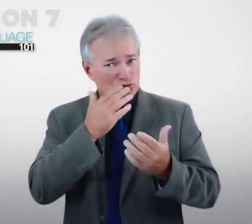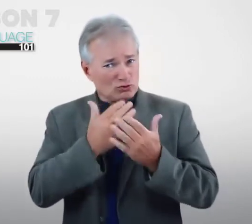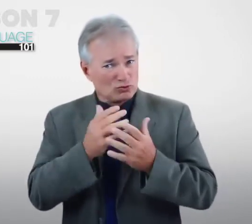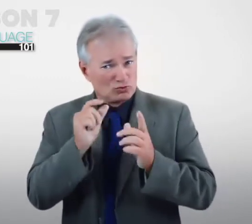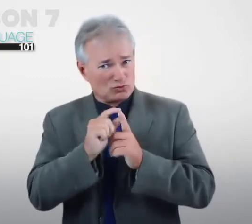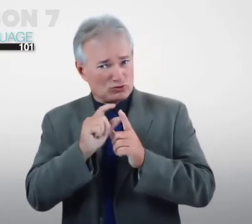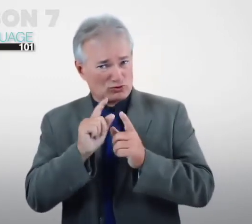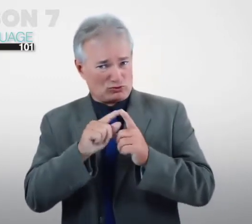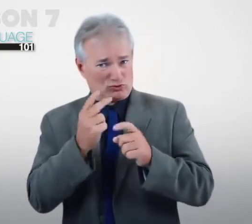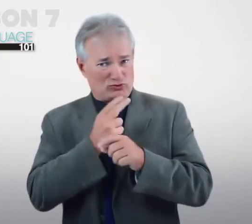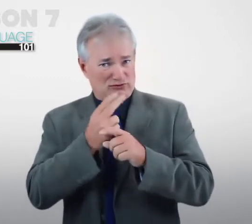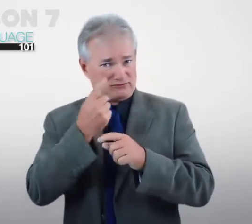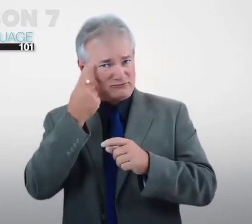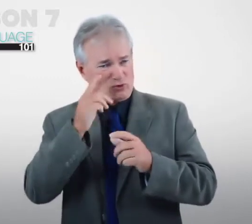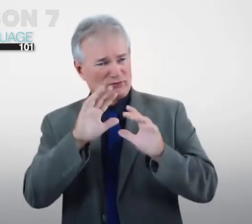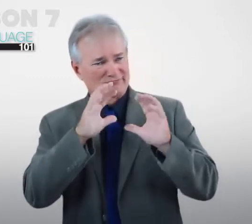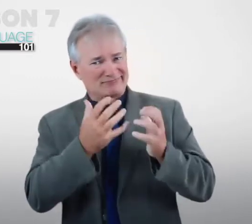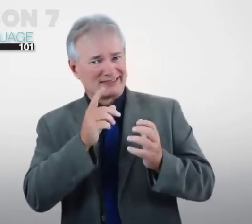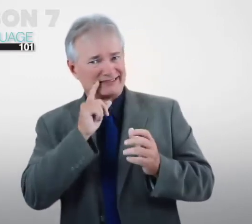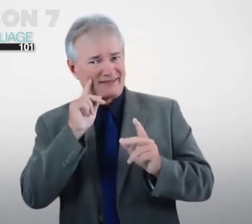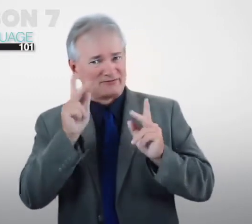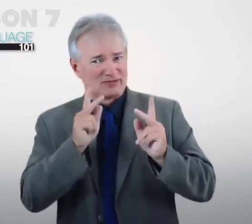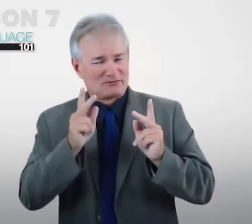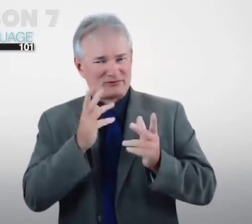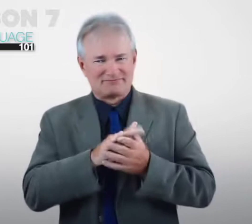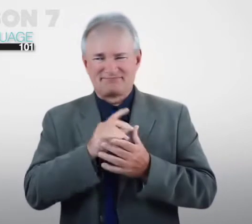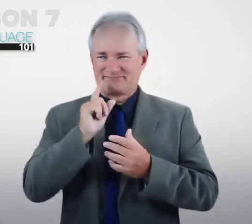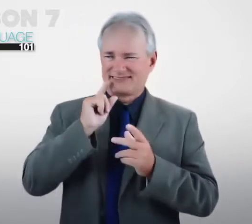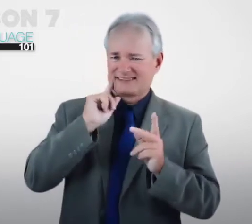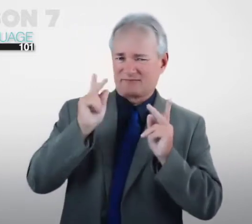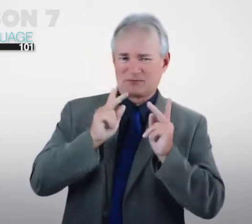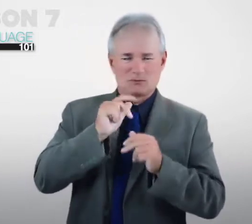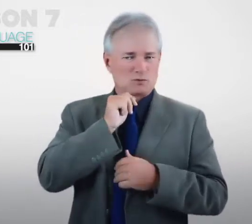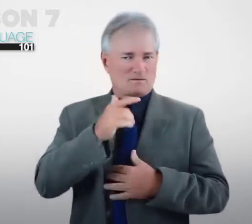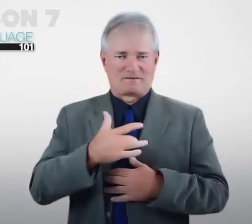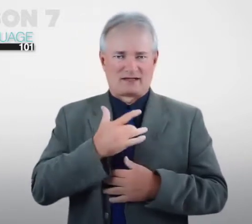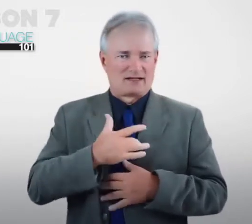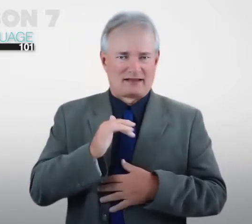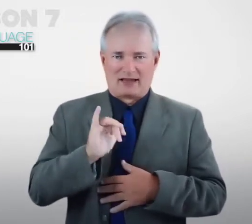Handicap. Is that a good word to describe a group of deaf people?